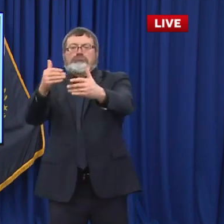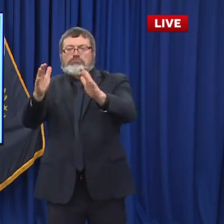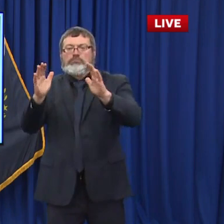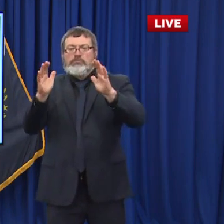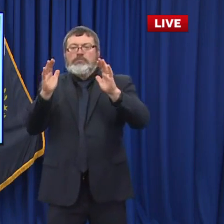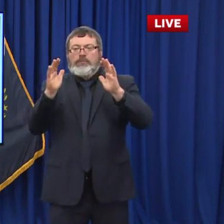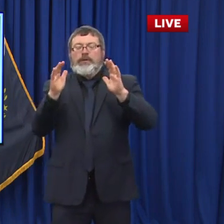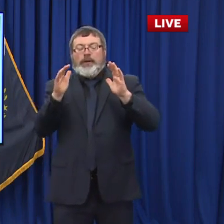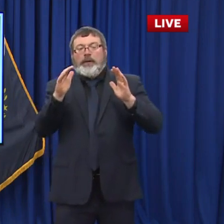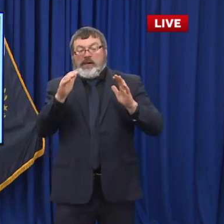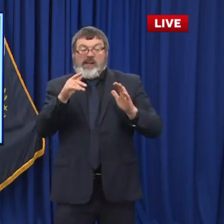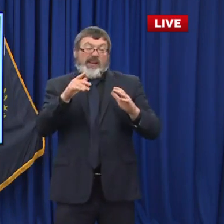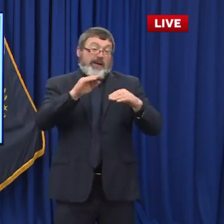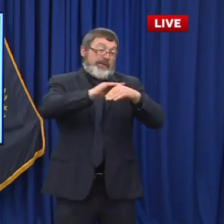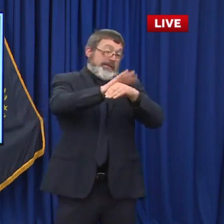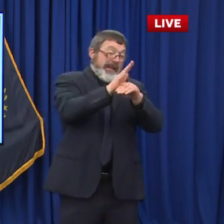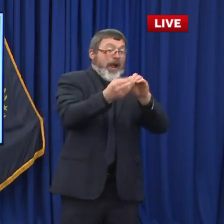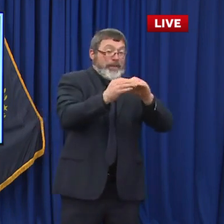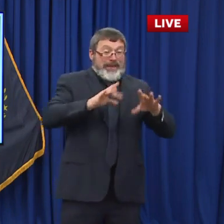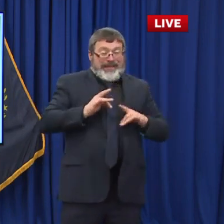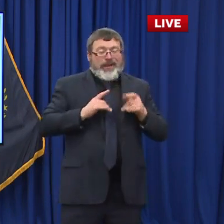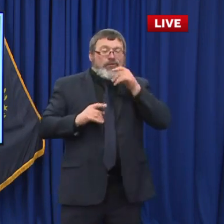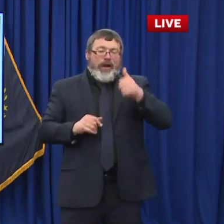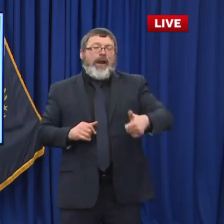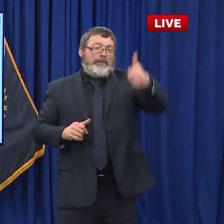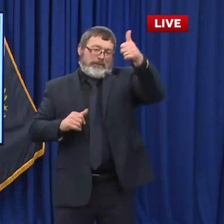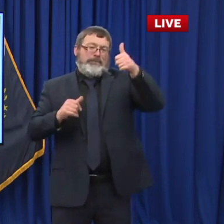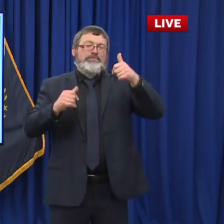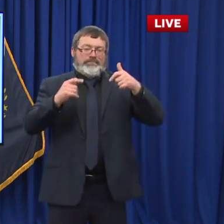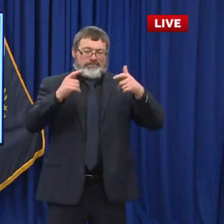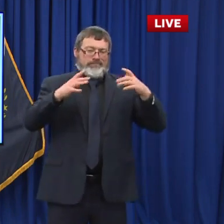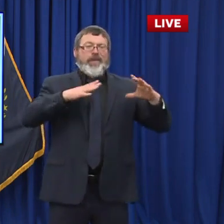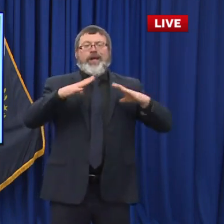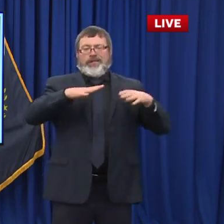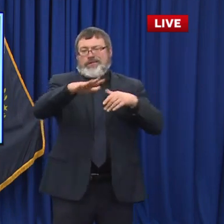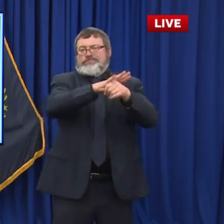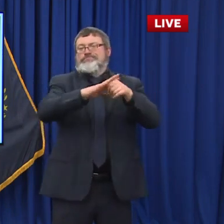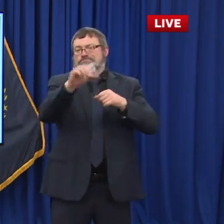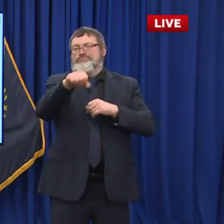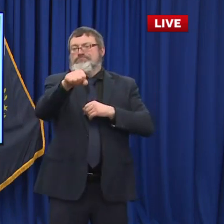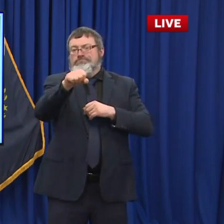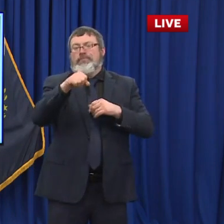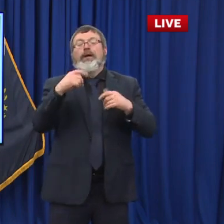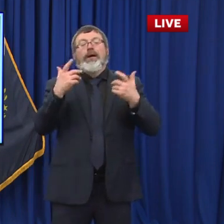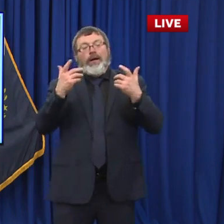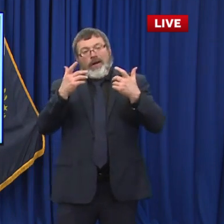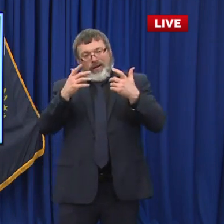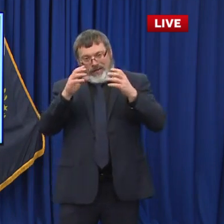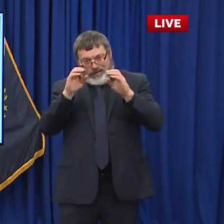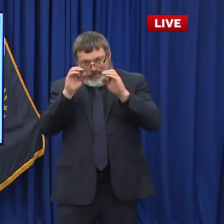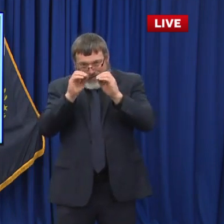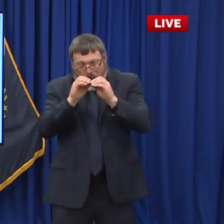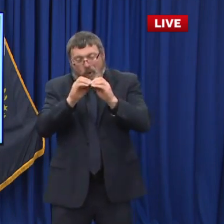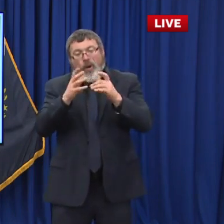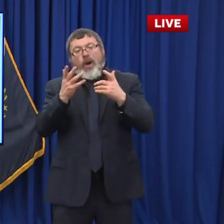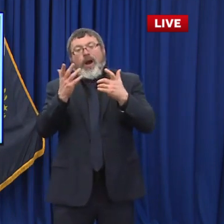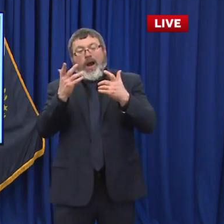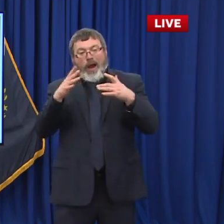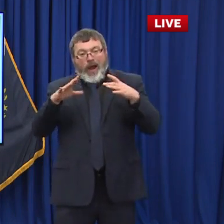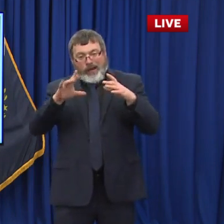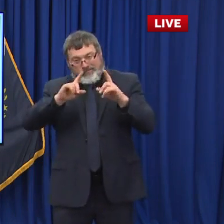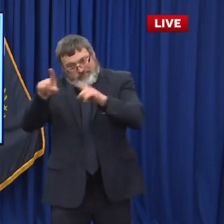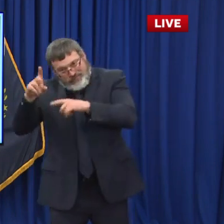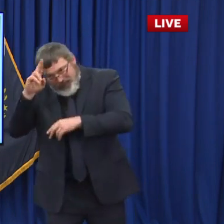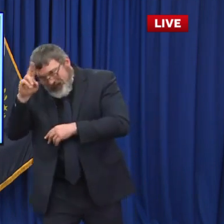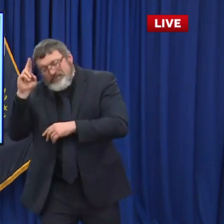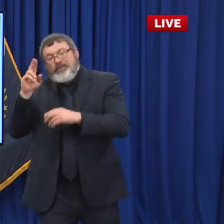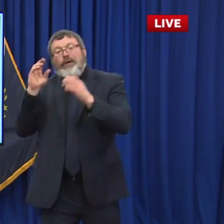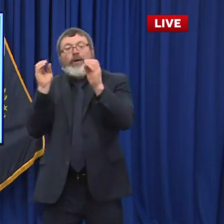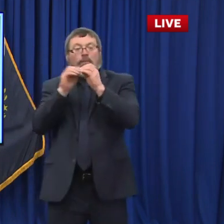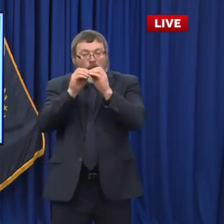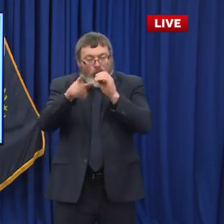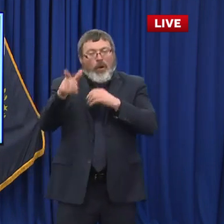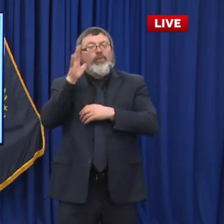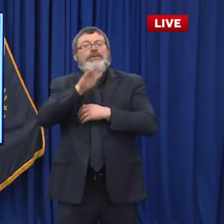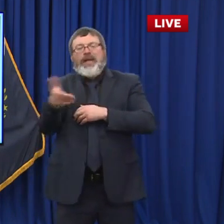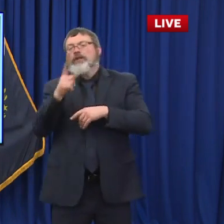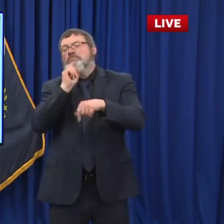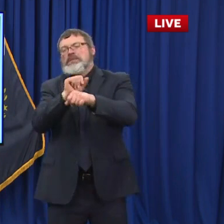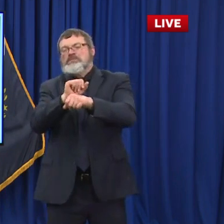WE ARE GOING TO LIKELY SEE A BUMP OVER OVER THE HOLIDAYS AND ULTIMATELY THAT MAY RESULT IN A POTENTIALLY MORE HOSPITALIZATION AND MORE FATALITIES AND AND WORK WE HAVE TO BE PREPARED FOR THAT.